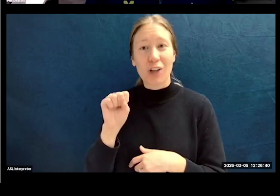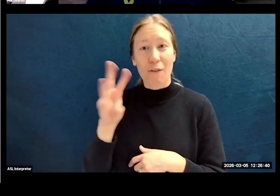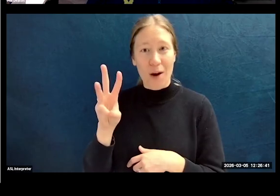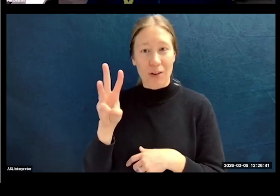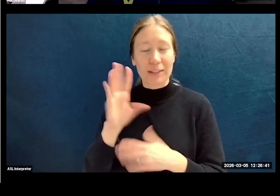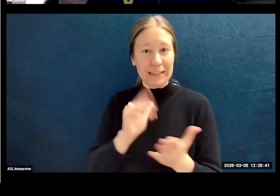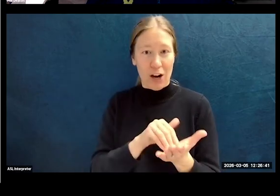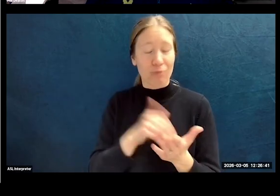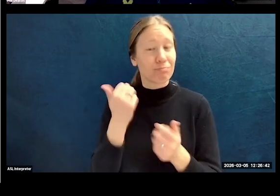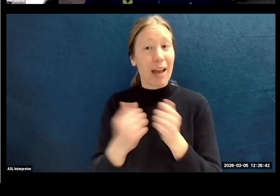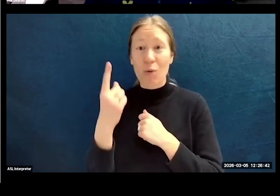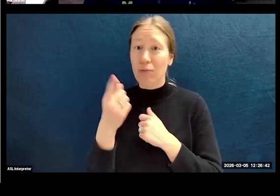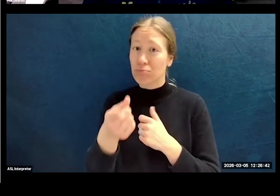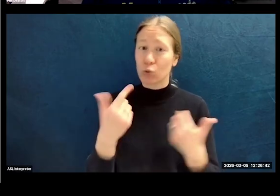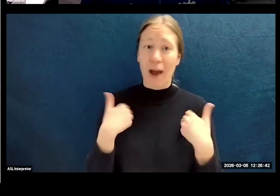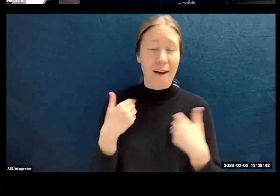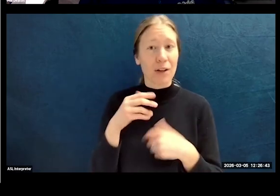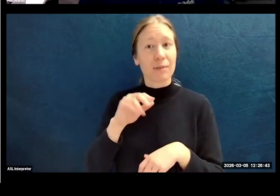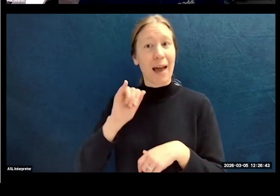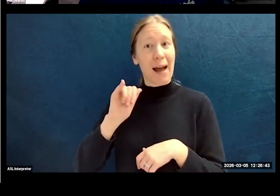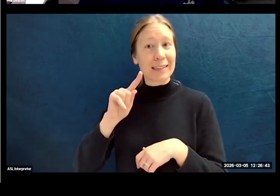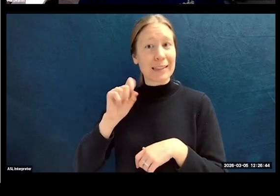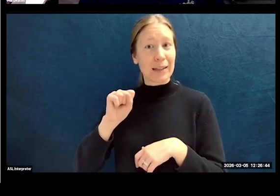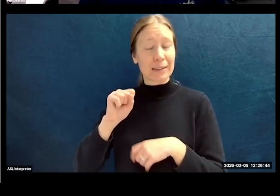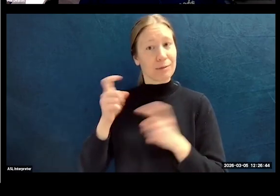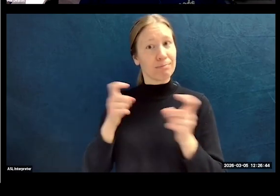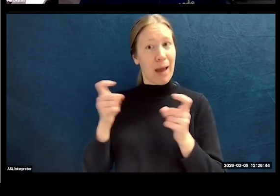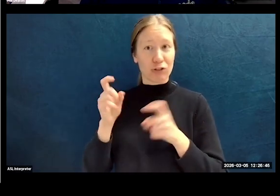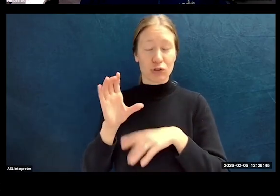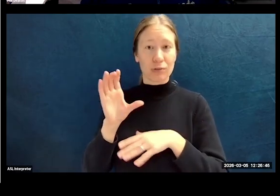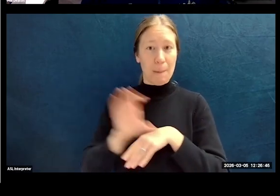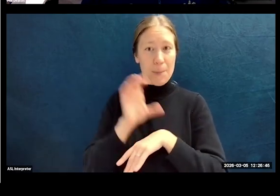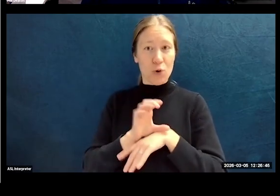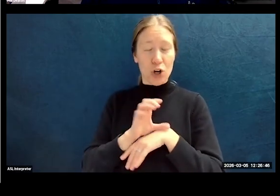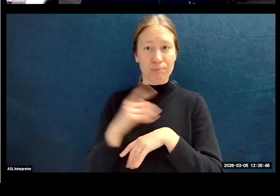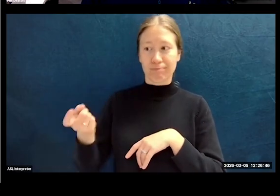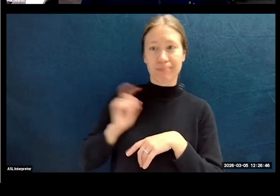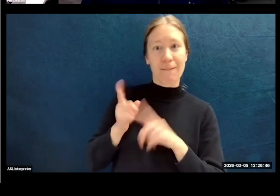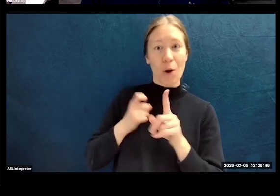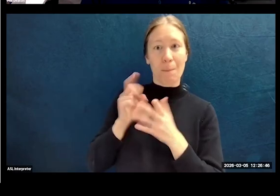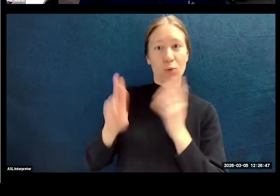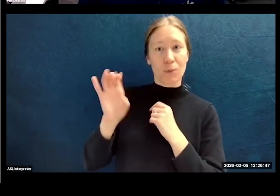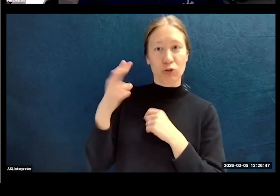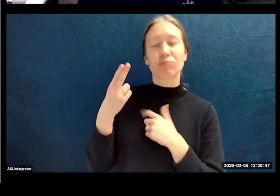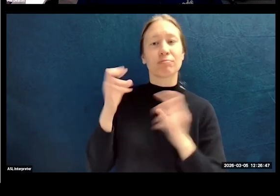which means that anyone who uses an ITS managed computer has access to download this tool. It's actually an open source tool